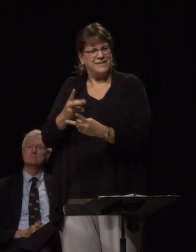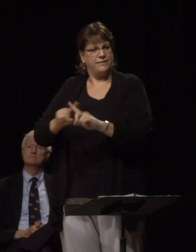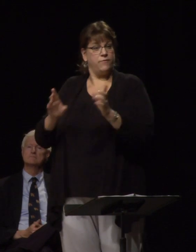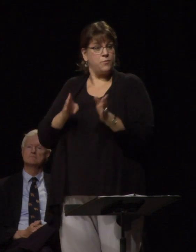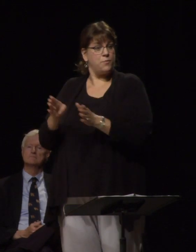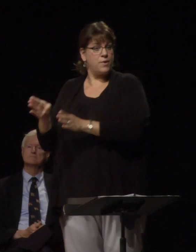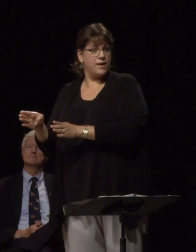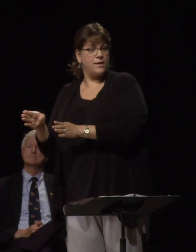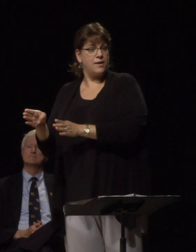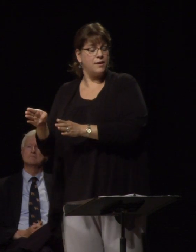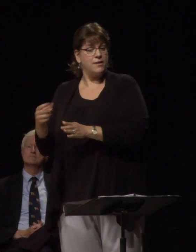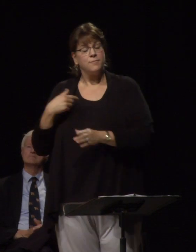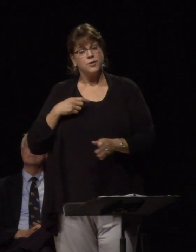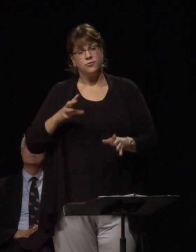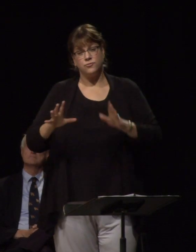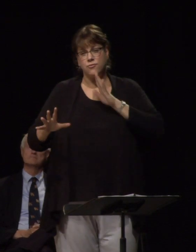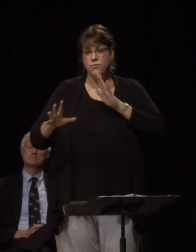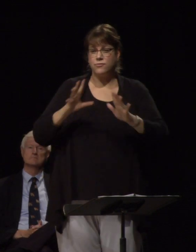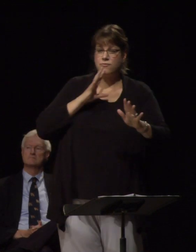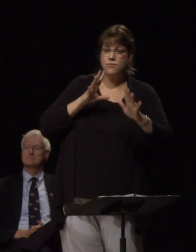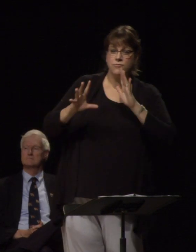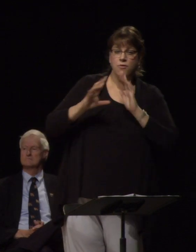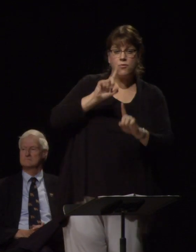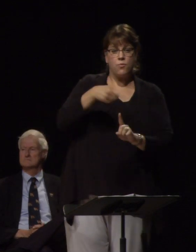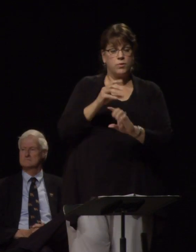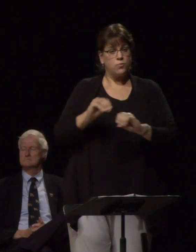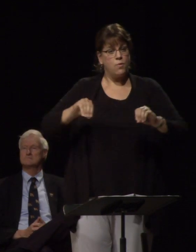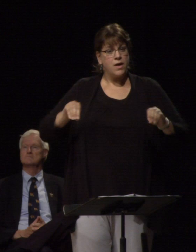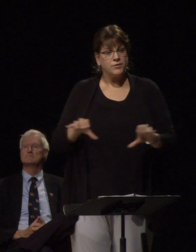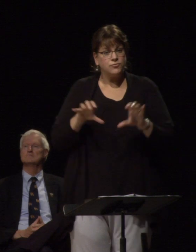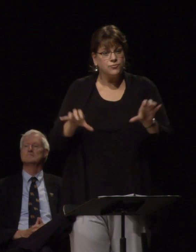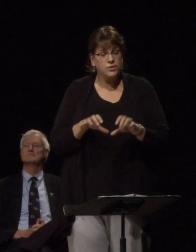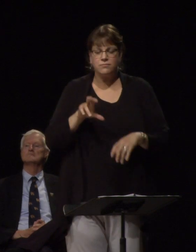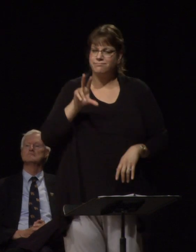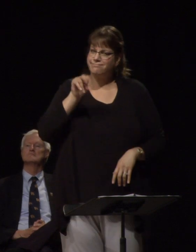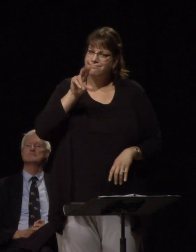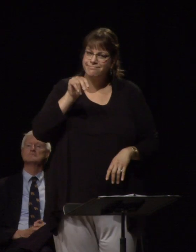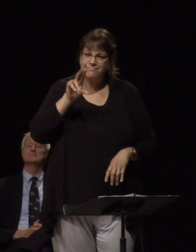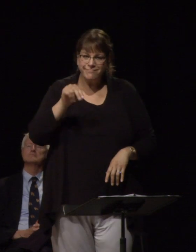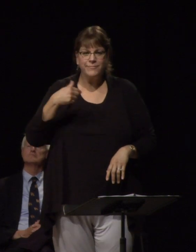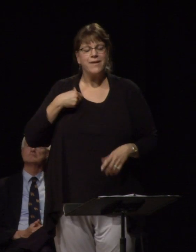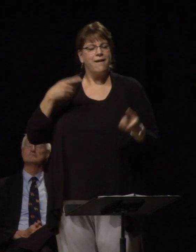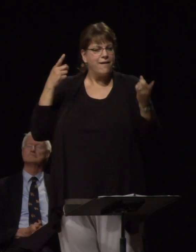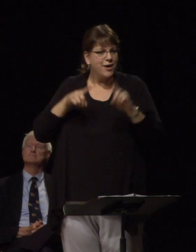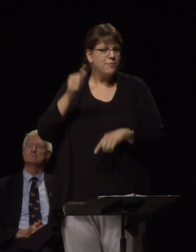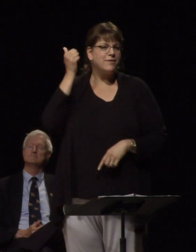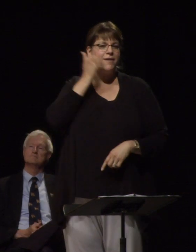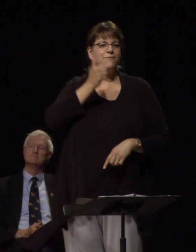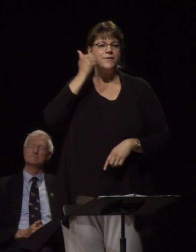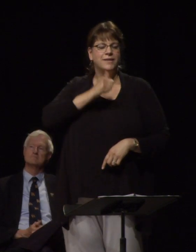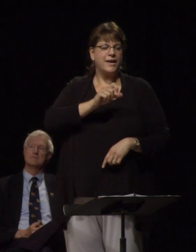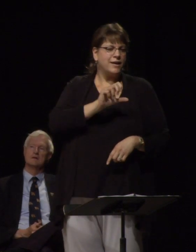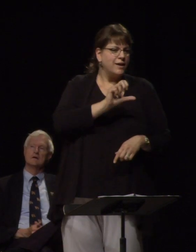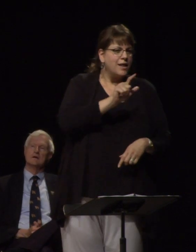THE SKY RHETORIC; IT HAPPENS EVERY DAY IN THE STUDIOS, THE LABS, AND THE CLASSROOMS ACROSS OUR UNIVERSITY.